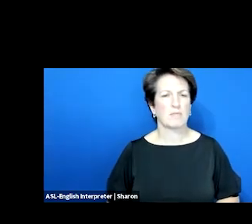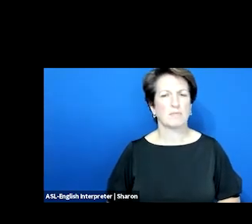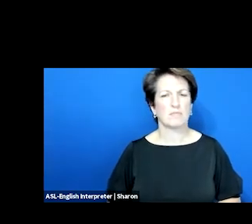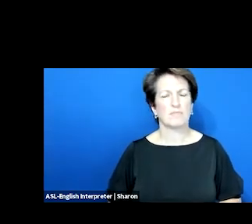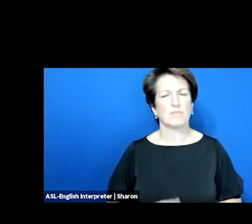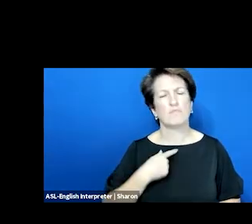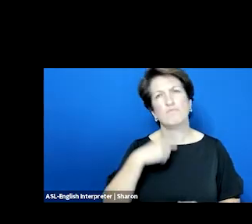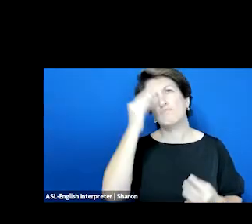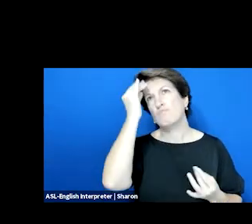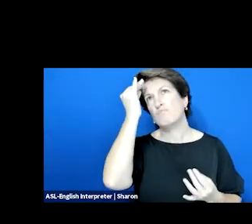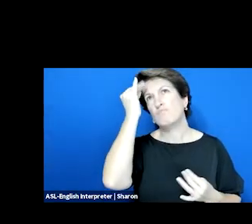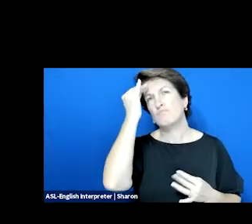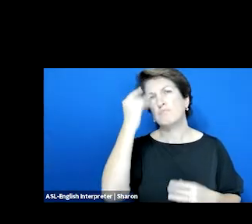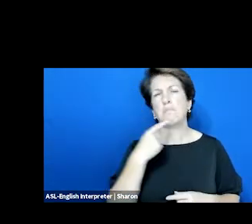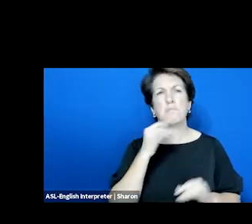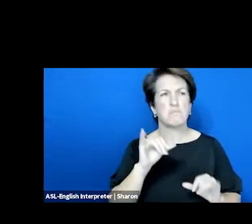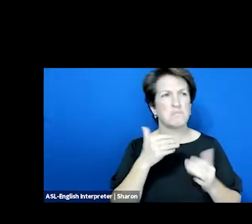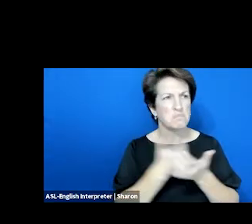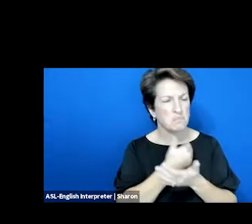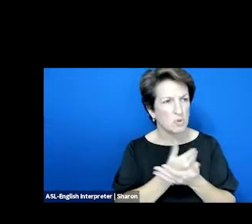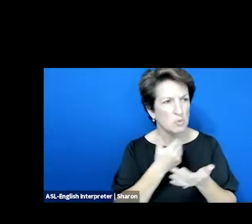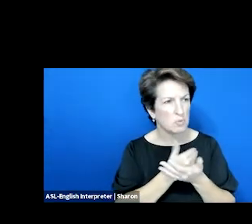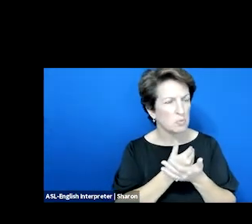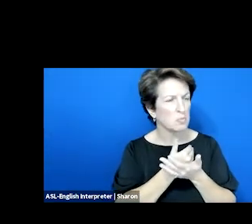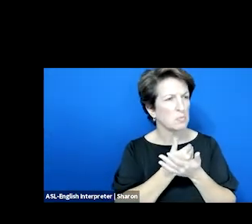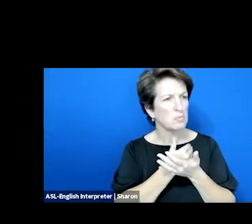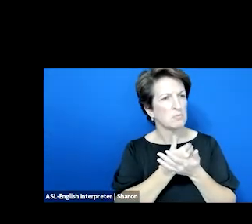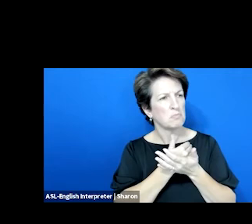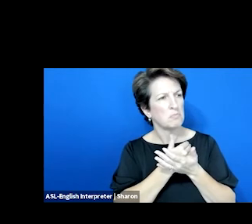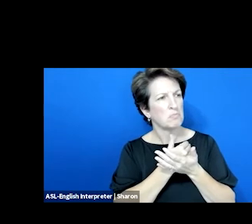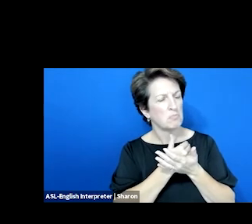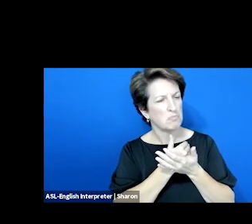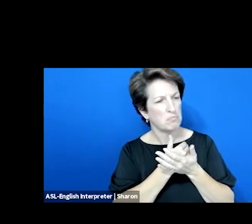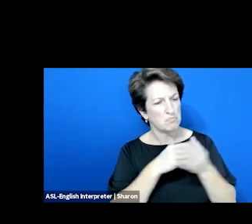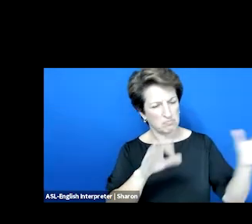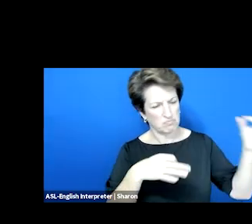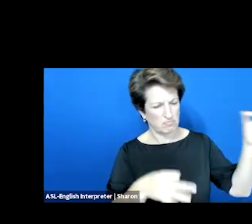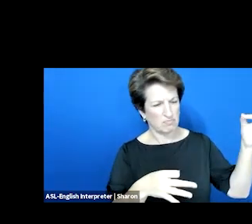receipt or "dose administration receipt".